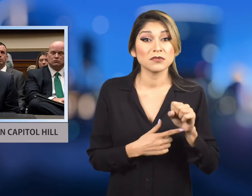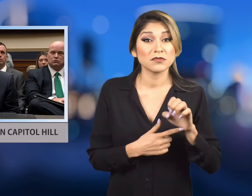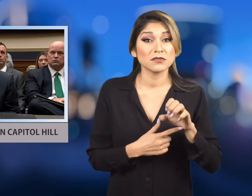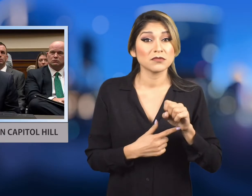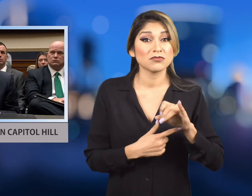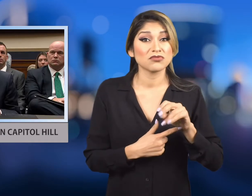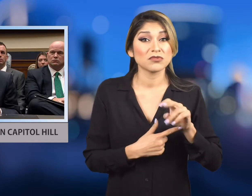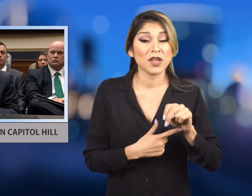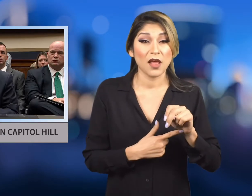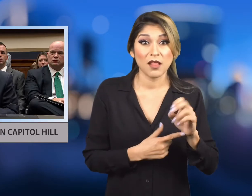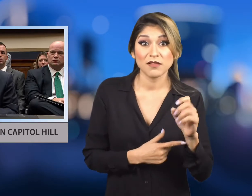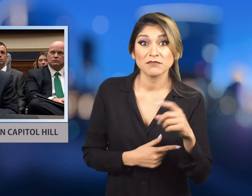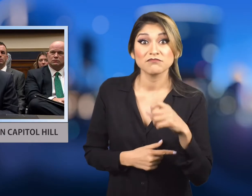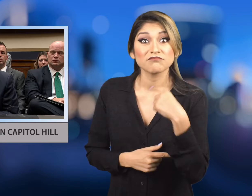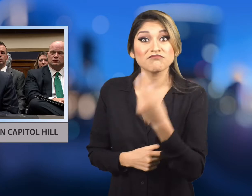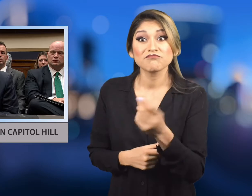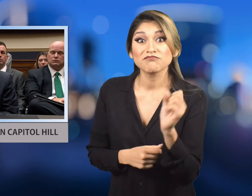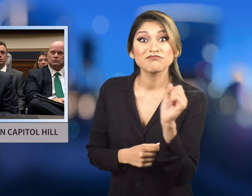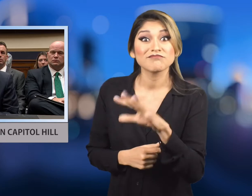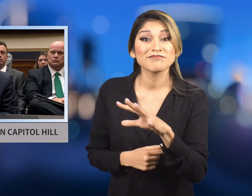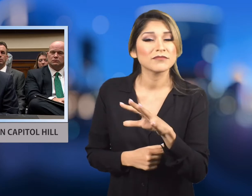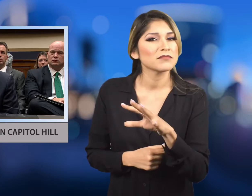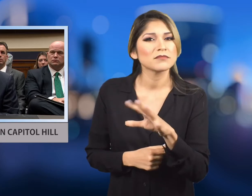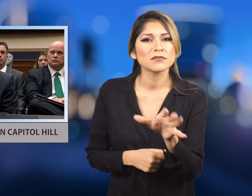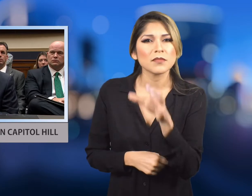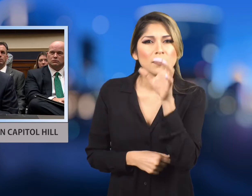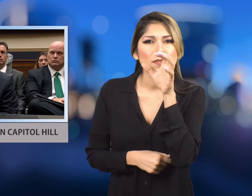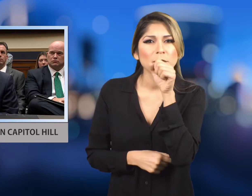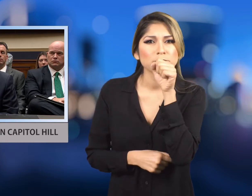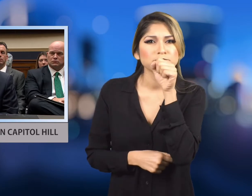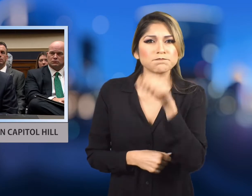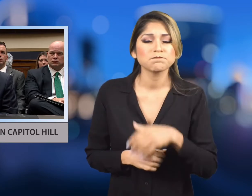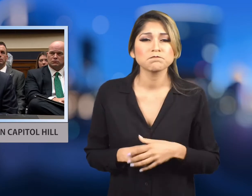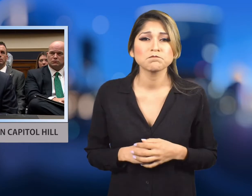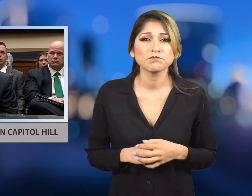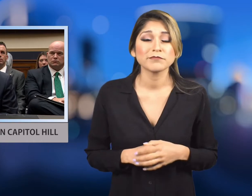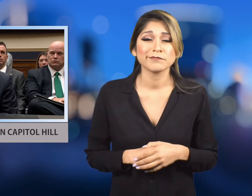Sessions declined to reveal whether there is an ongoing investigation.